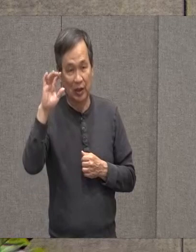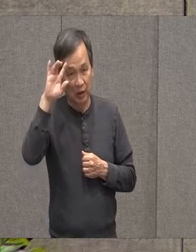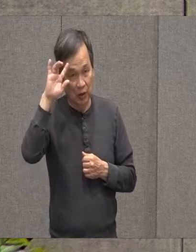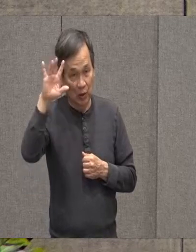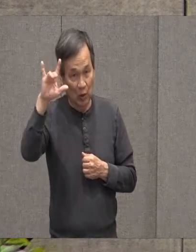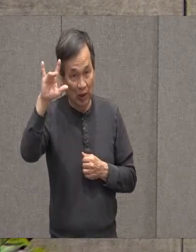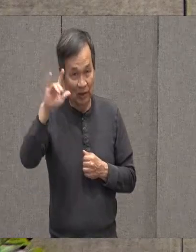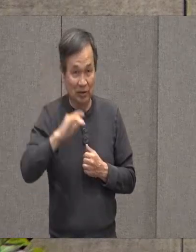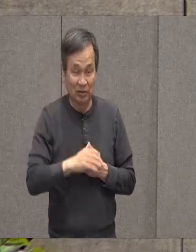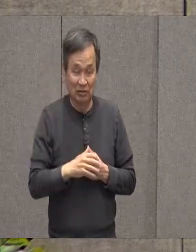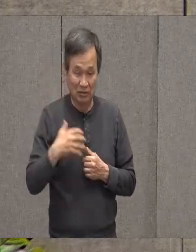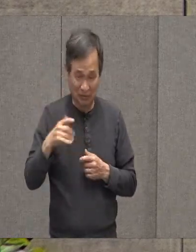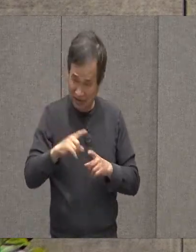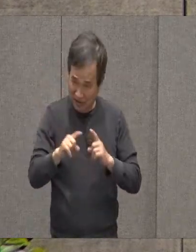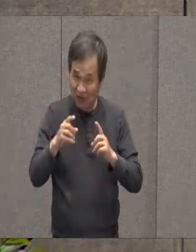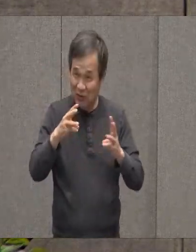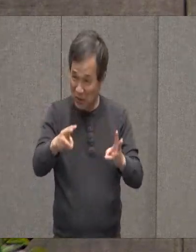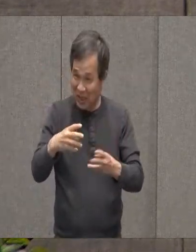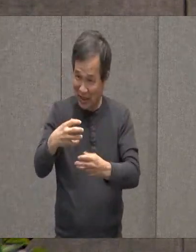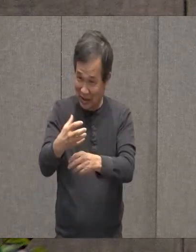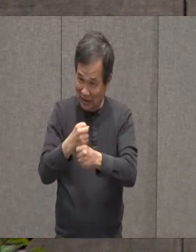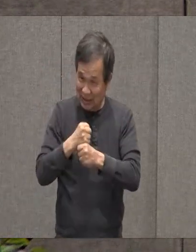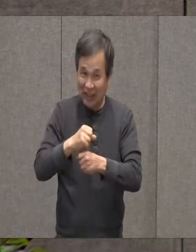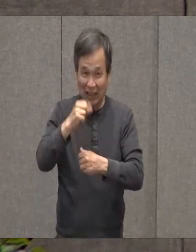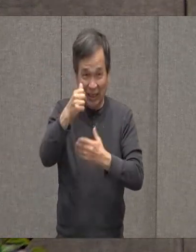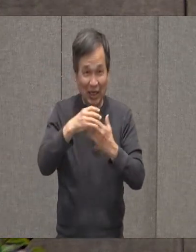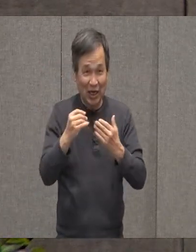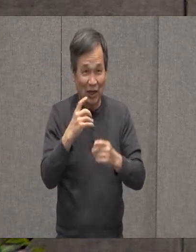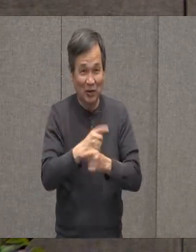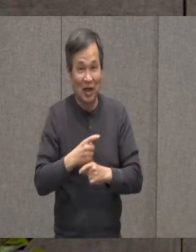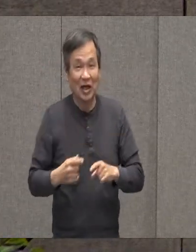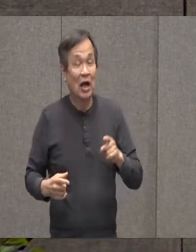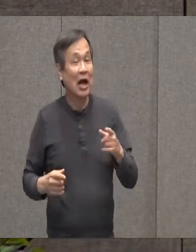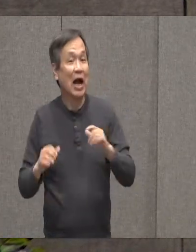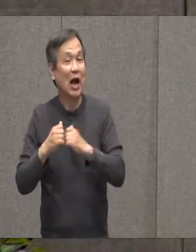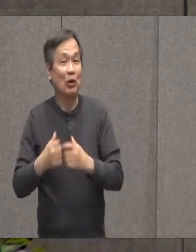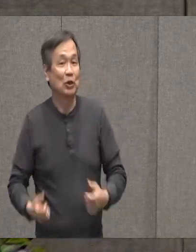So many ways to receive ten dollars. How about spending it?